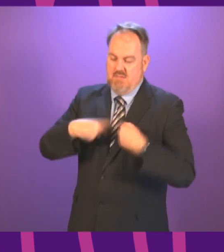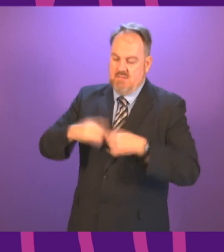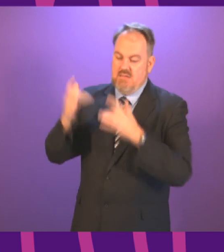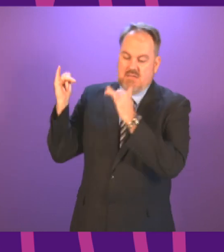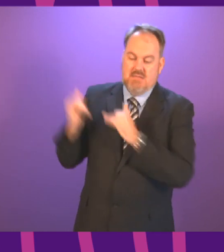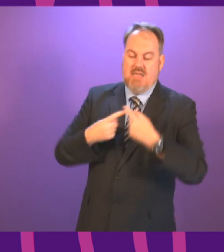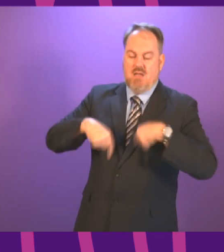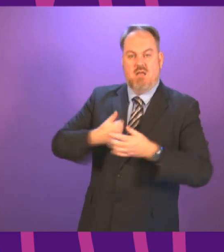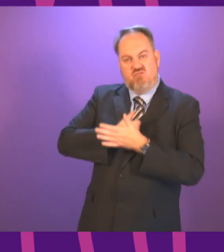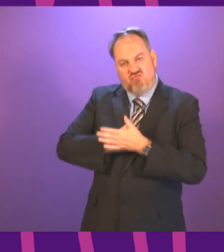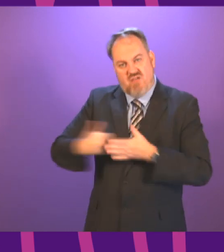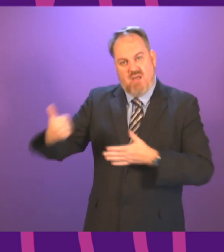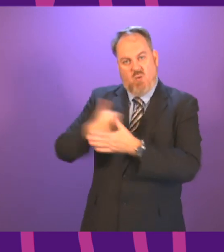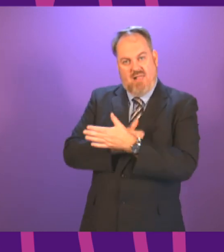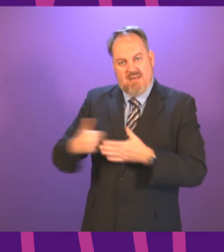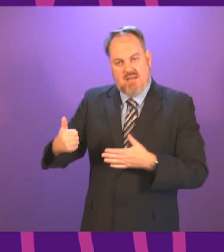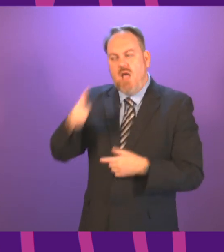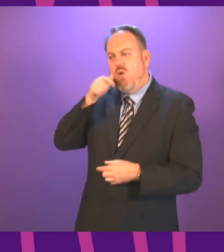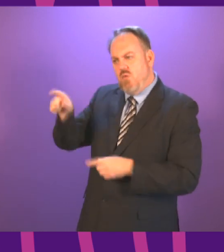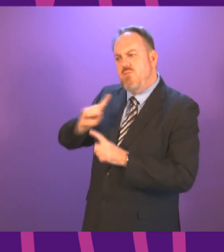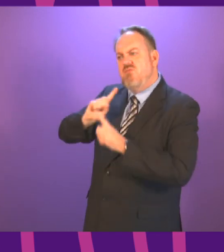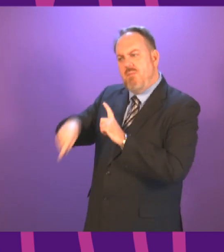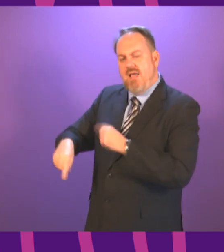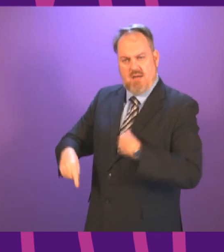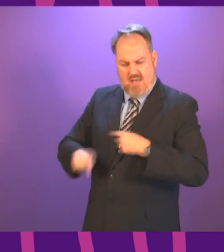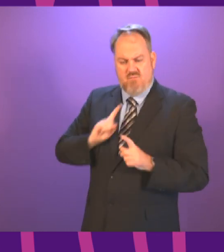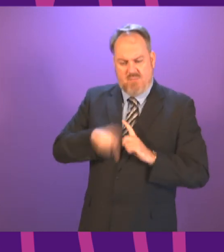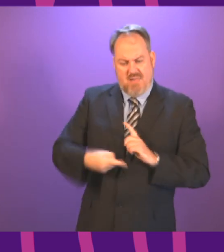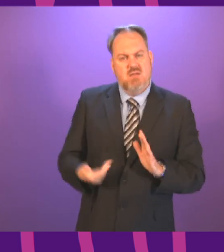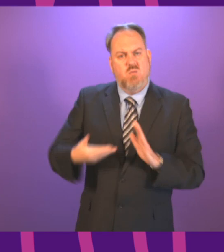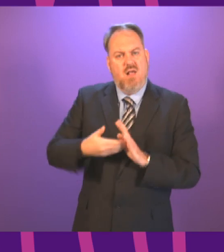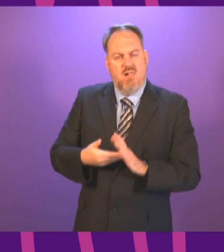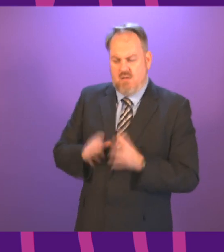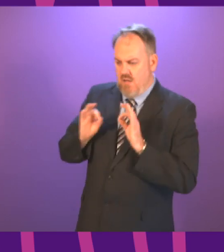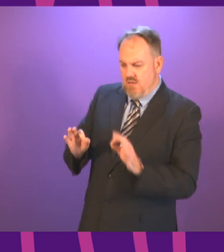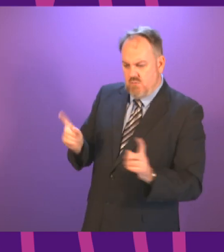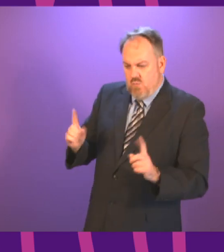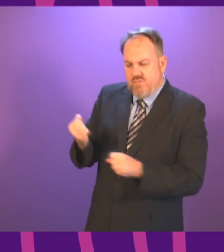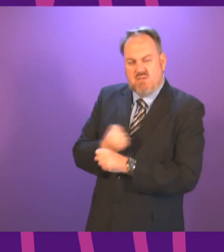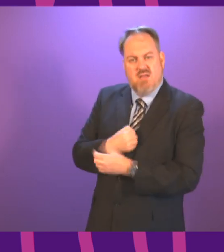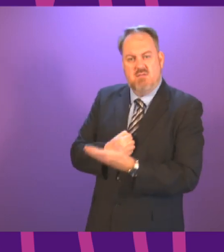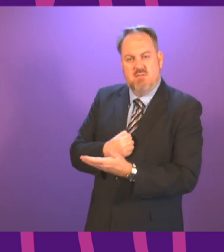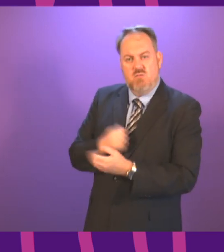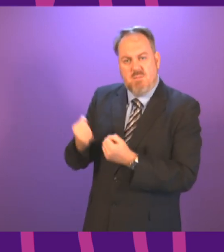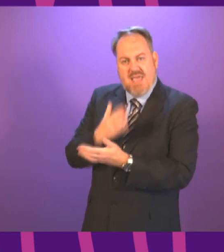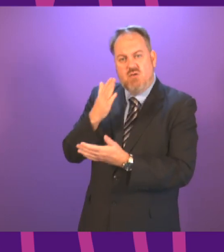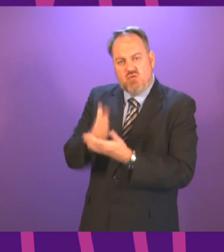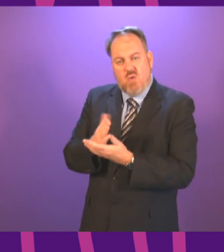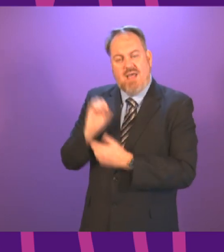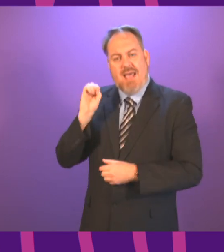Service personnel. I know that the First Minister will have responded to that paramedic, as have I. What action has the First Minister taken, and have regular tests for ambulance